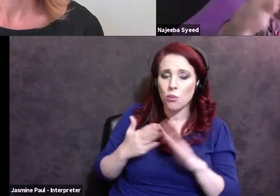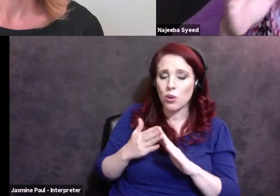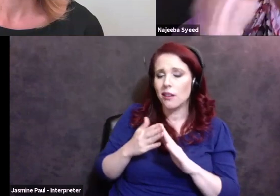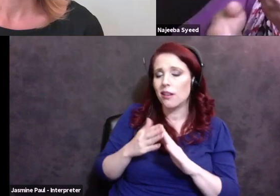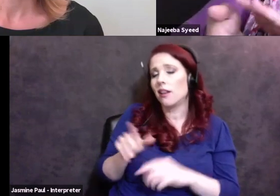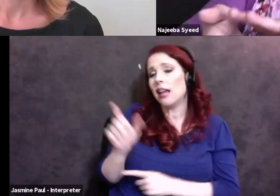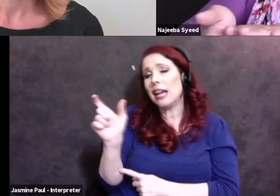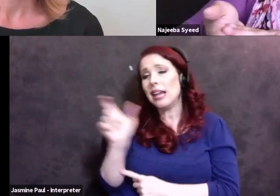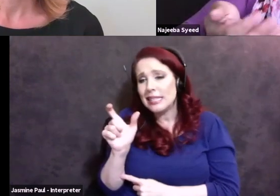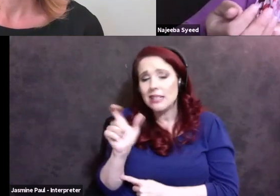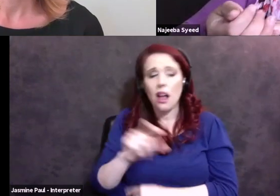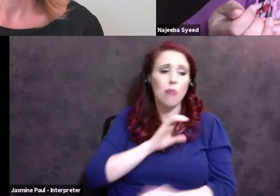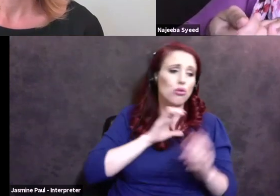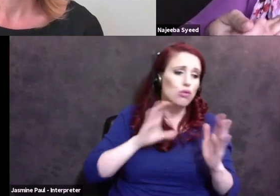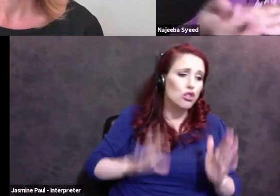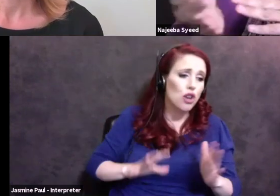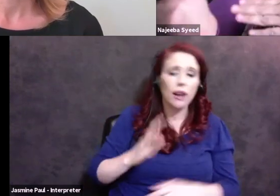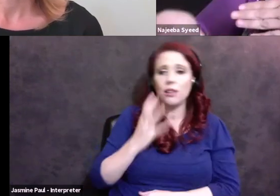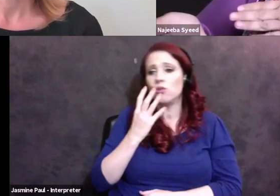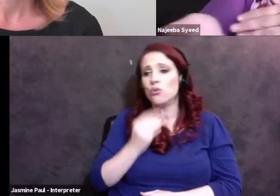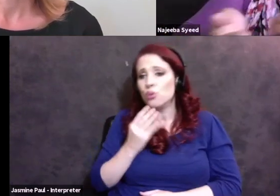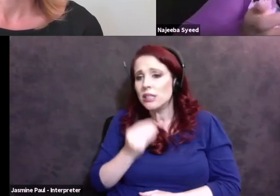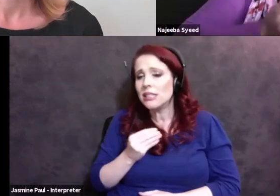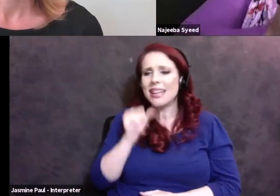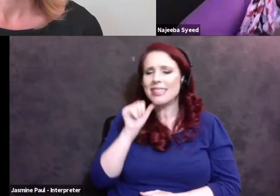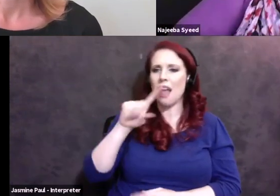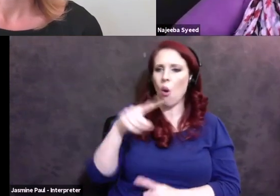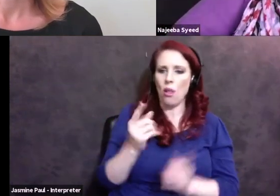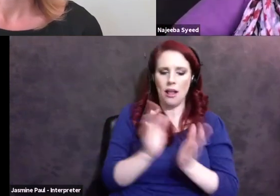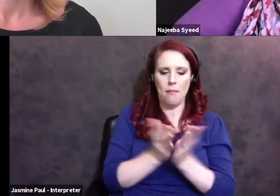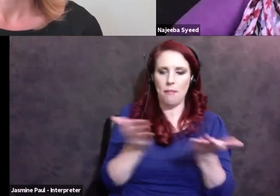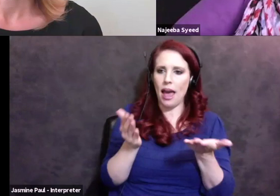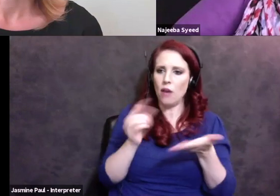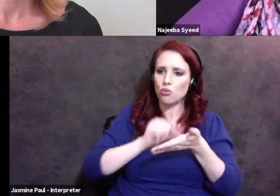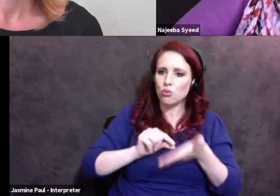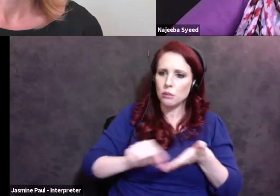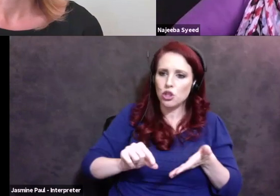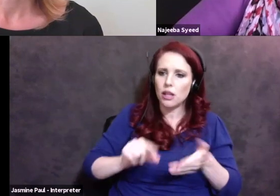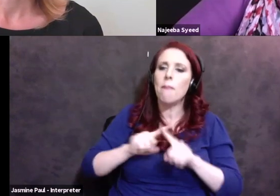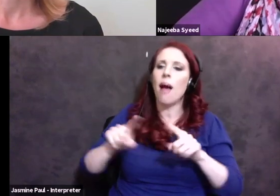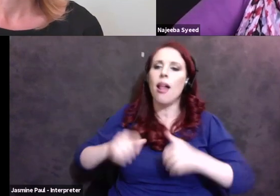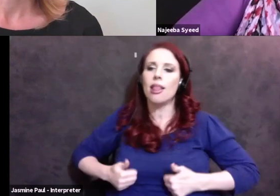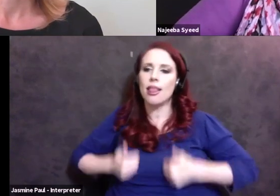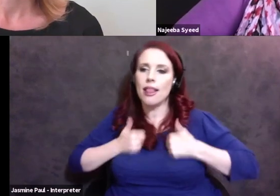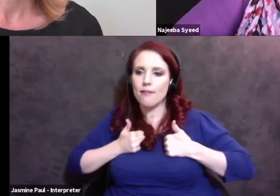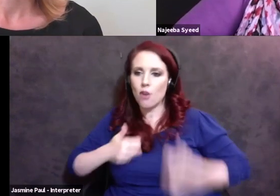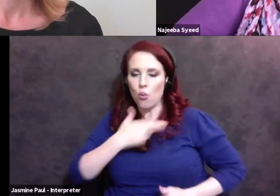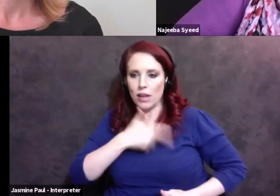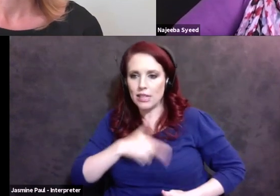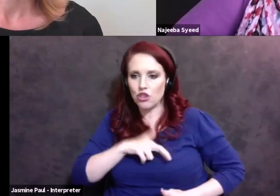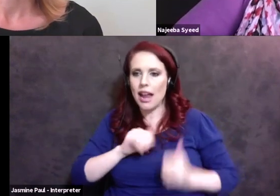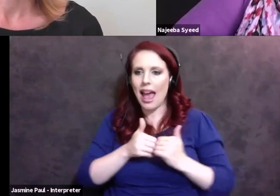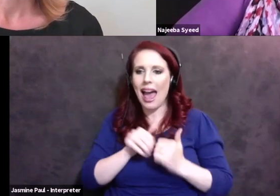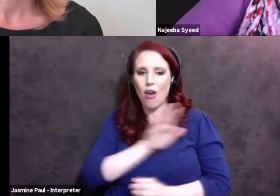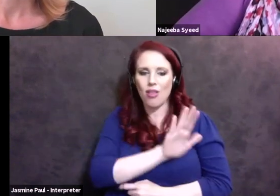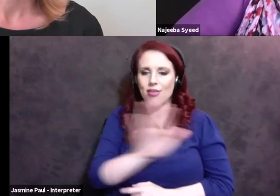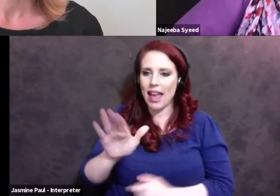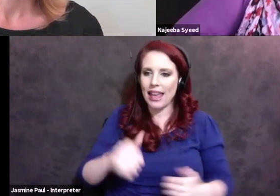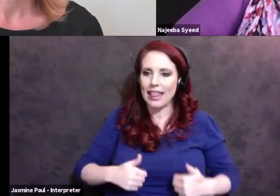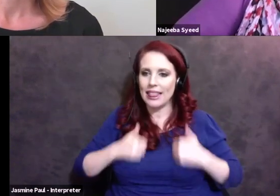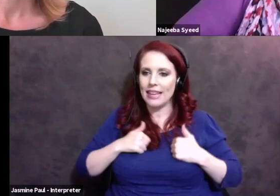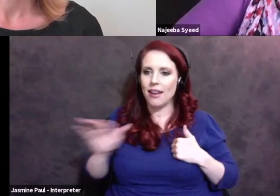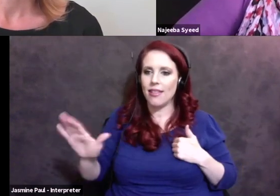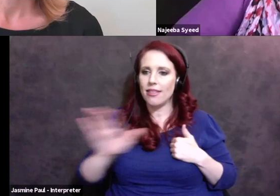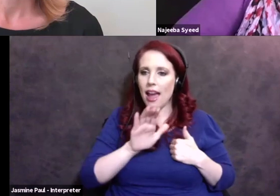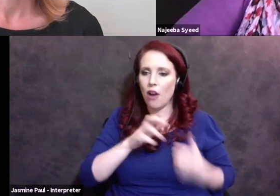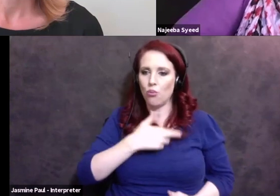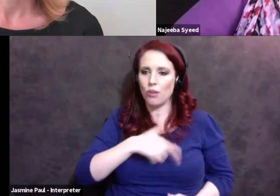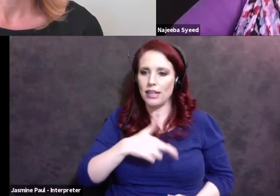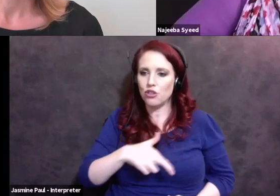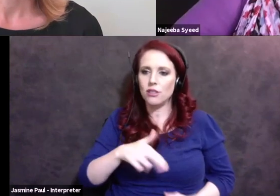whatever religious tradition is not just about scripture but it is also about lived religion.